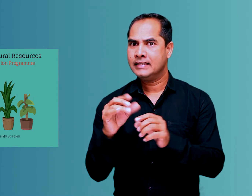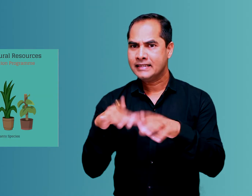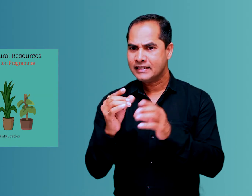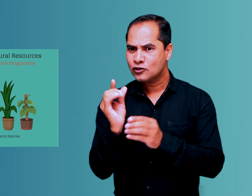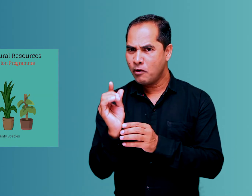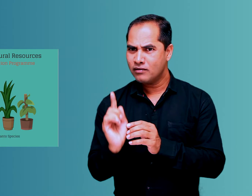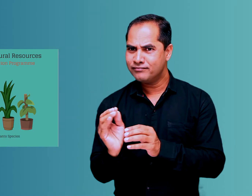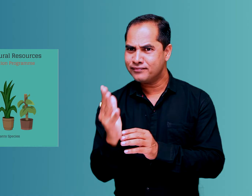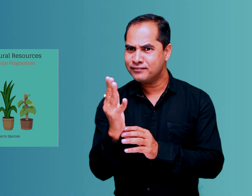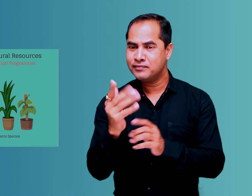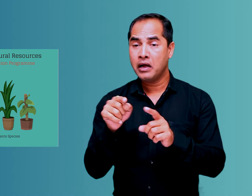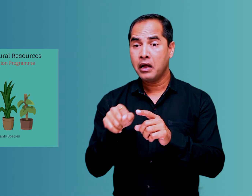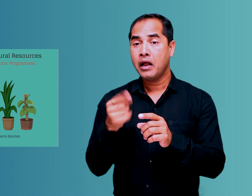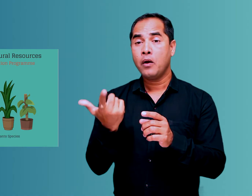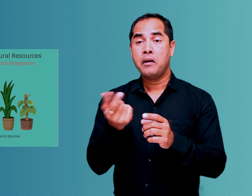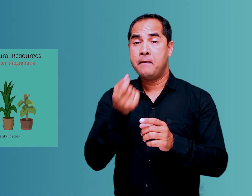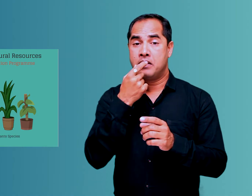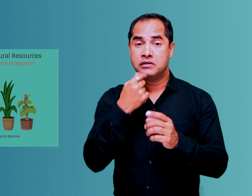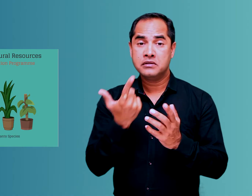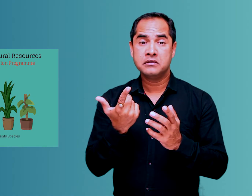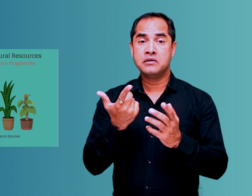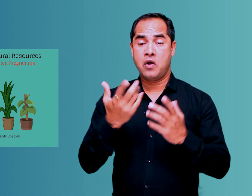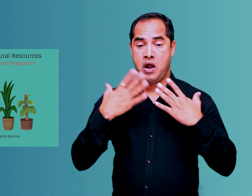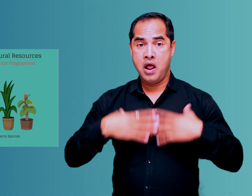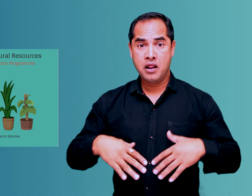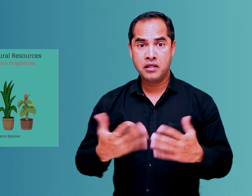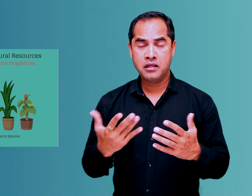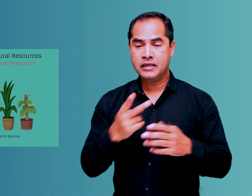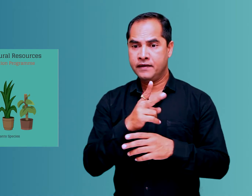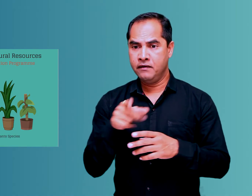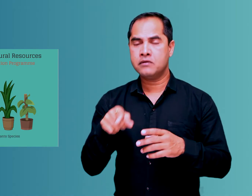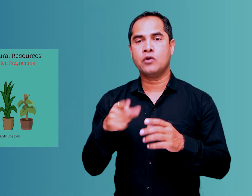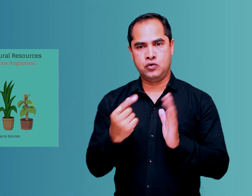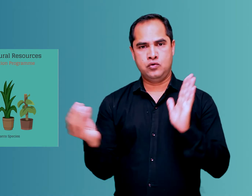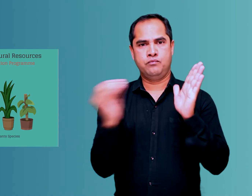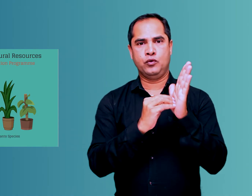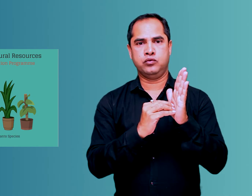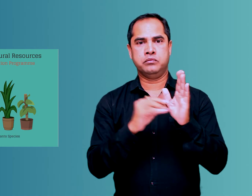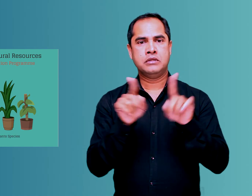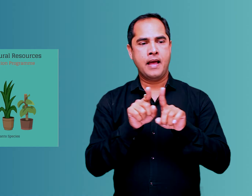medicinal plants and plants with health benefits, all these were also included in